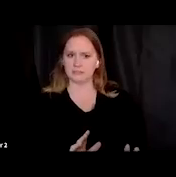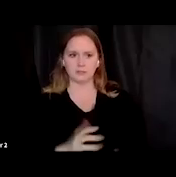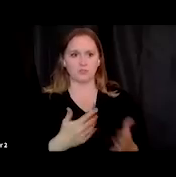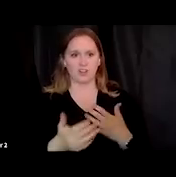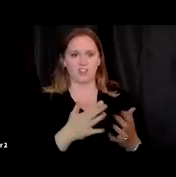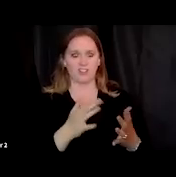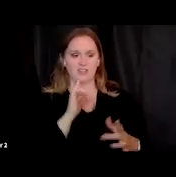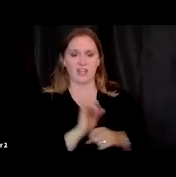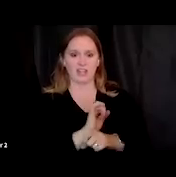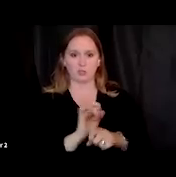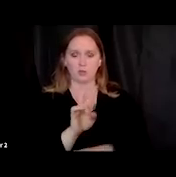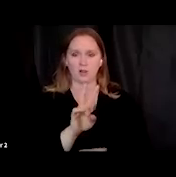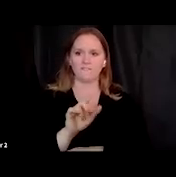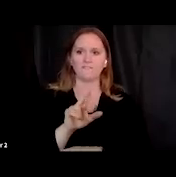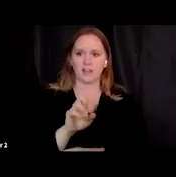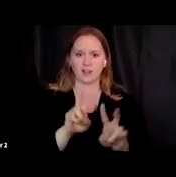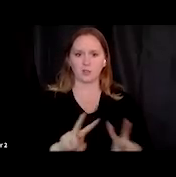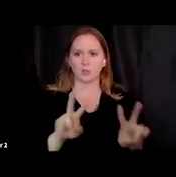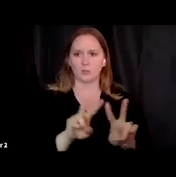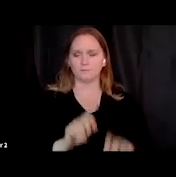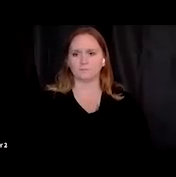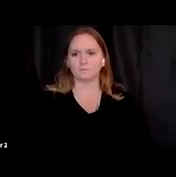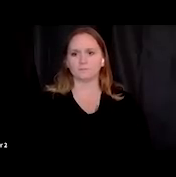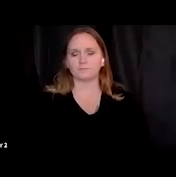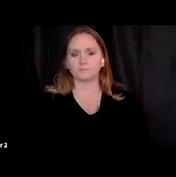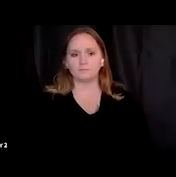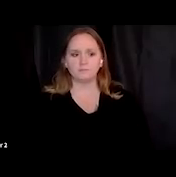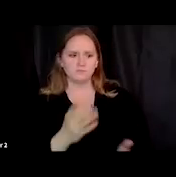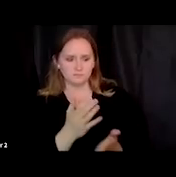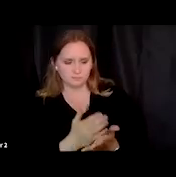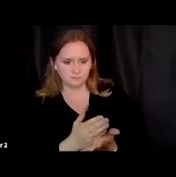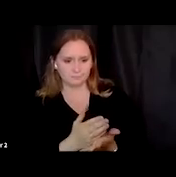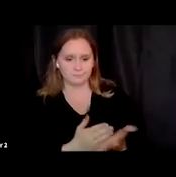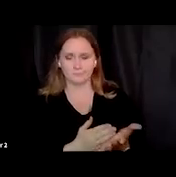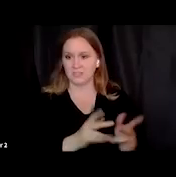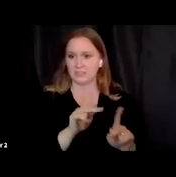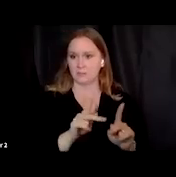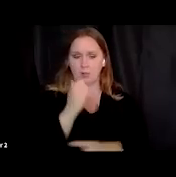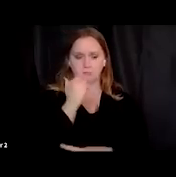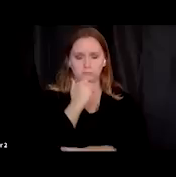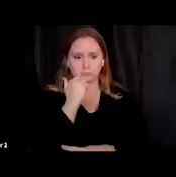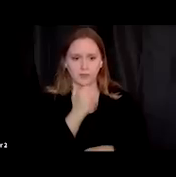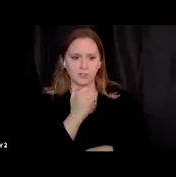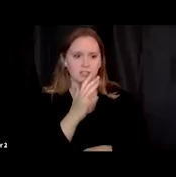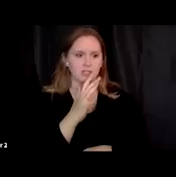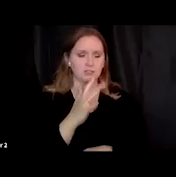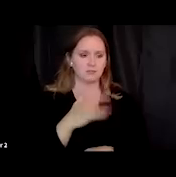that people have trouble discarding don't have much actual, you know, value. You know that most people in our society wouldn't think of it as a valuable item.